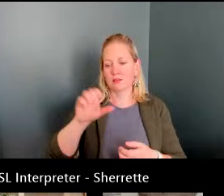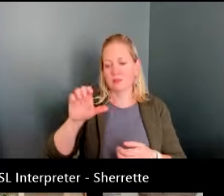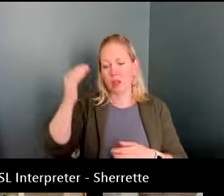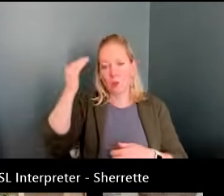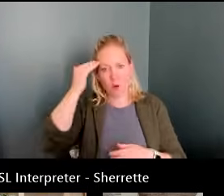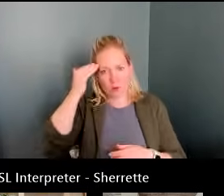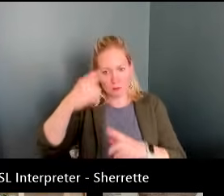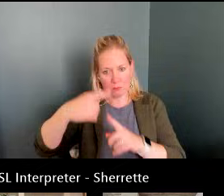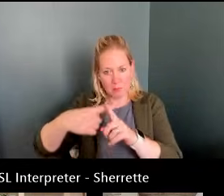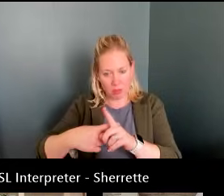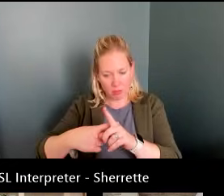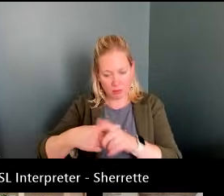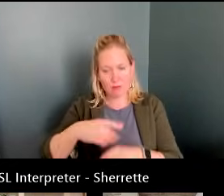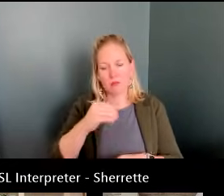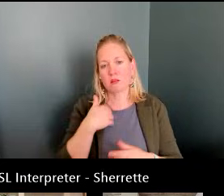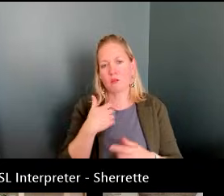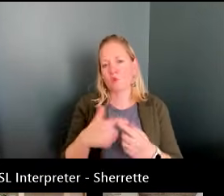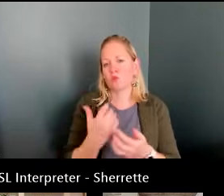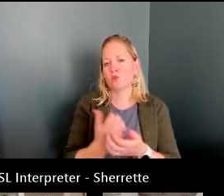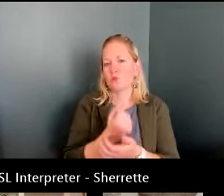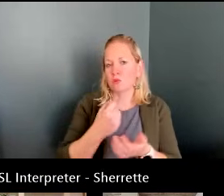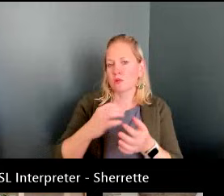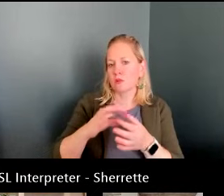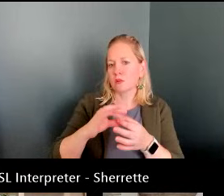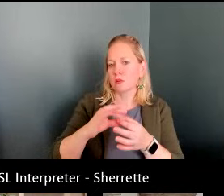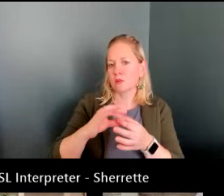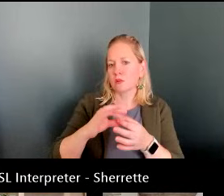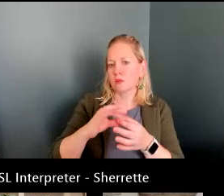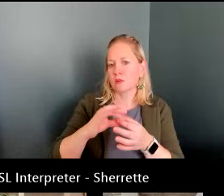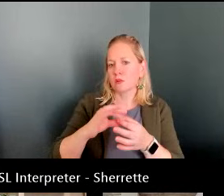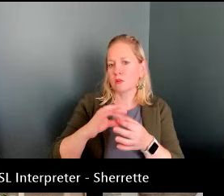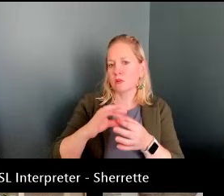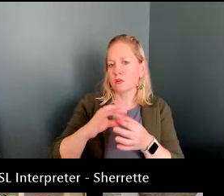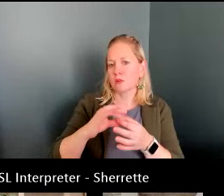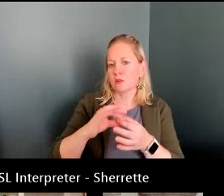I wanted to just speak for a moment about my own awareness of sickle cell disease.